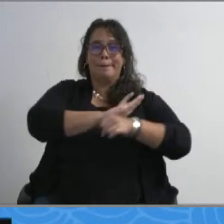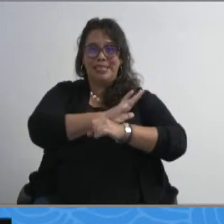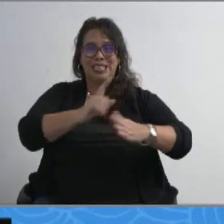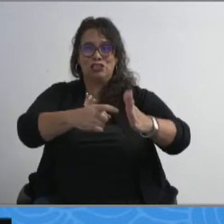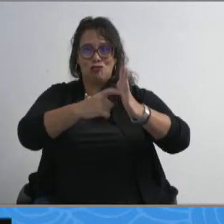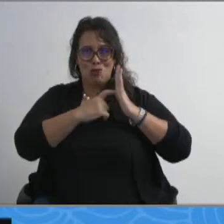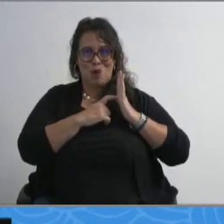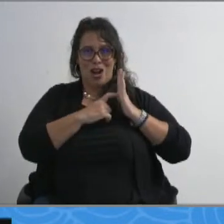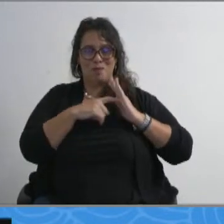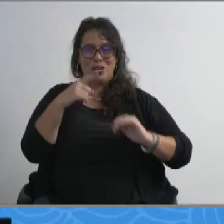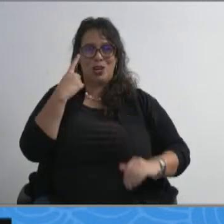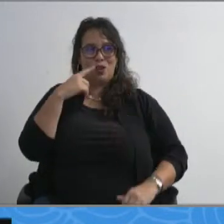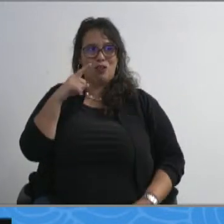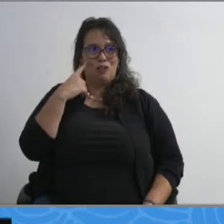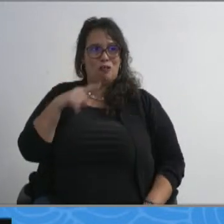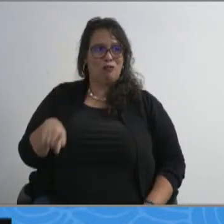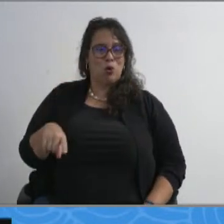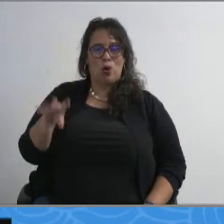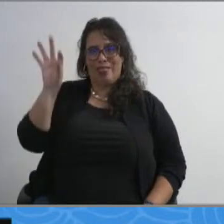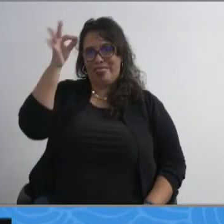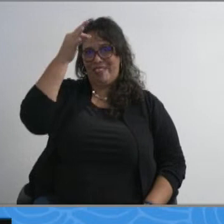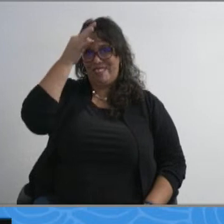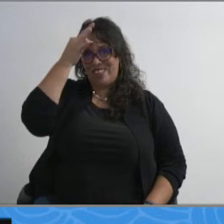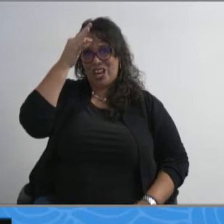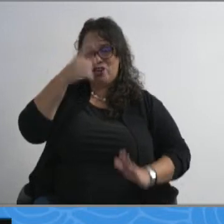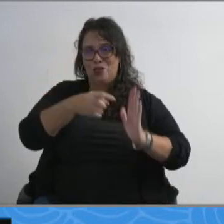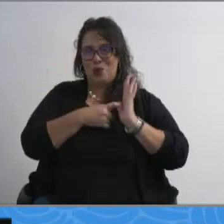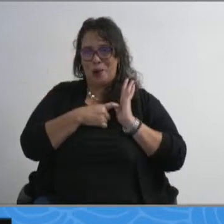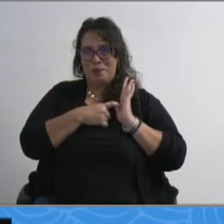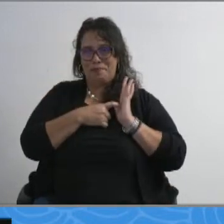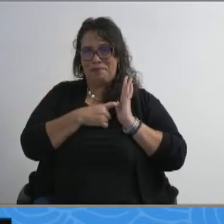for ESSA or the federal requirements. So, when we look at this,